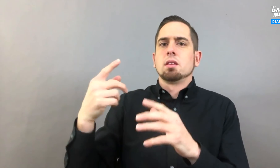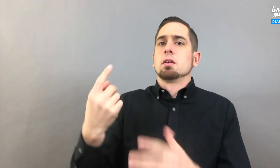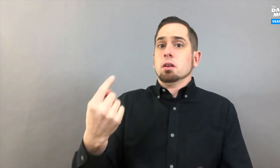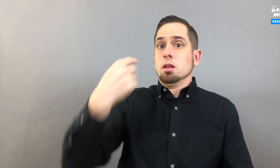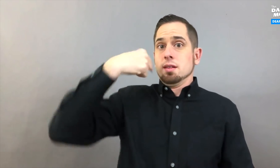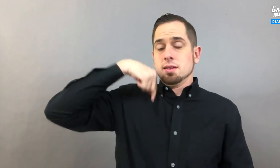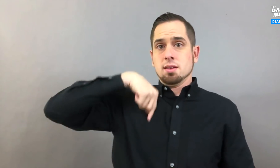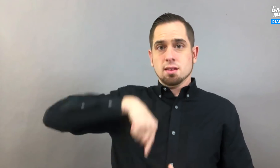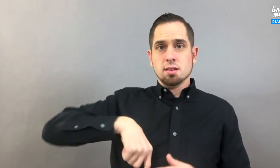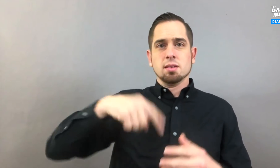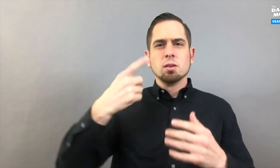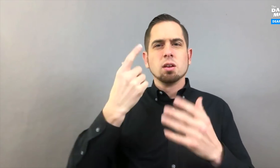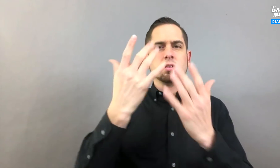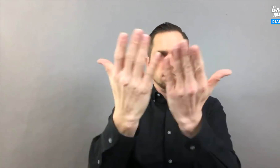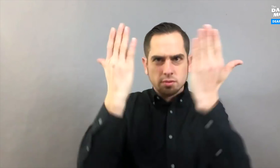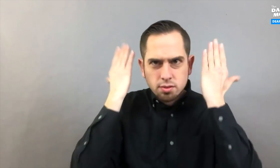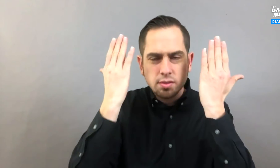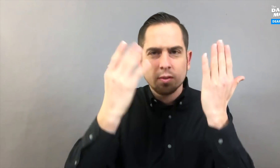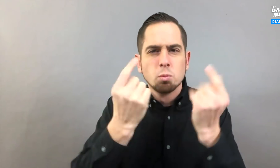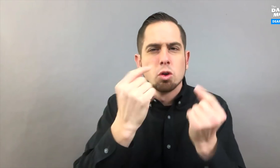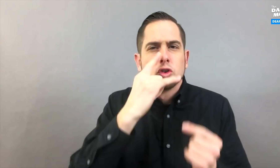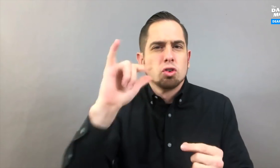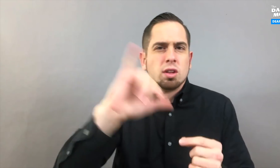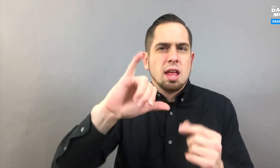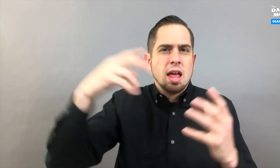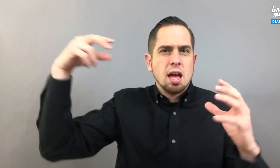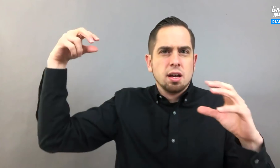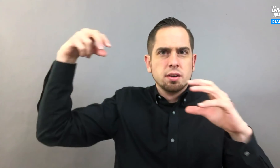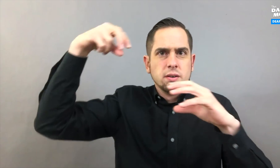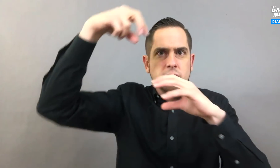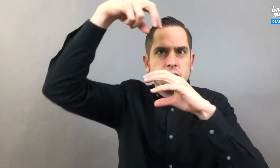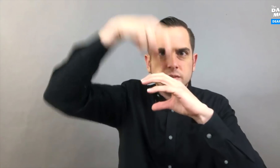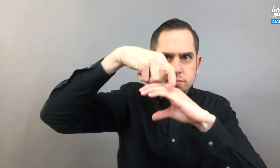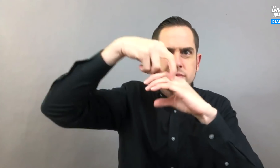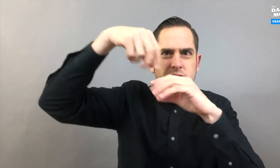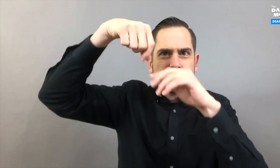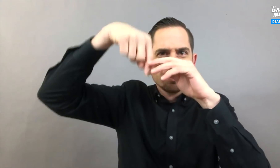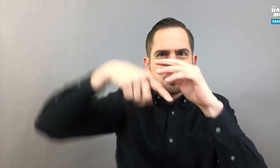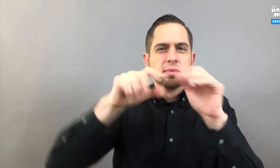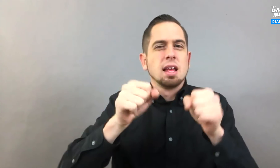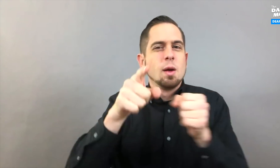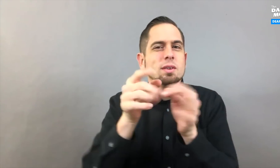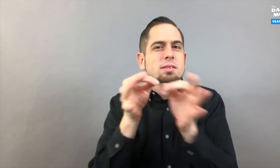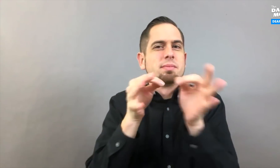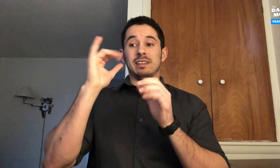What does look like when it gets on a cell, and how does it spread?